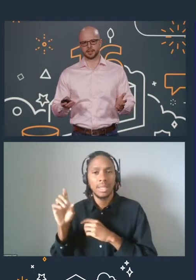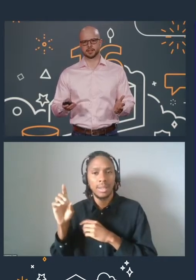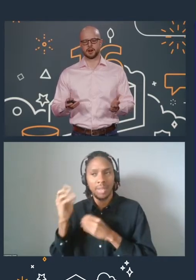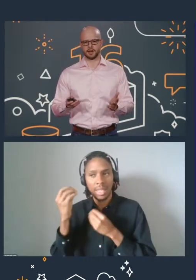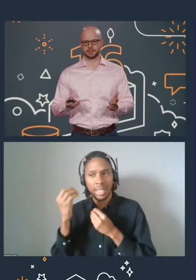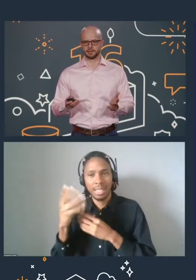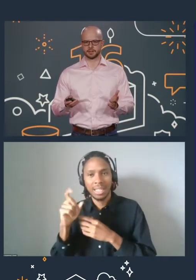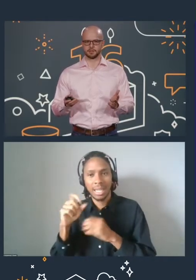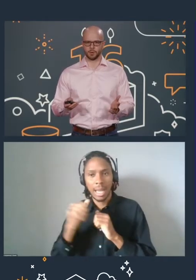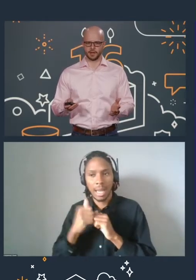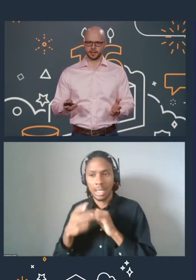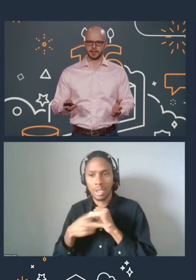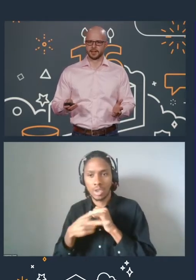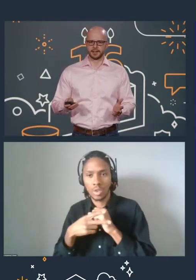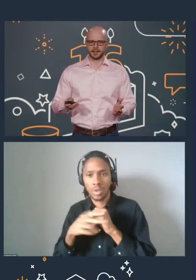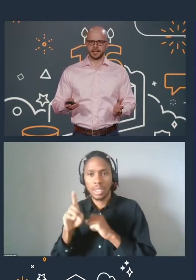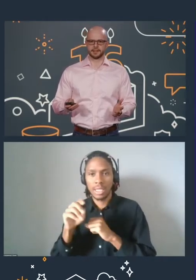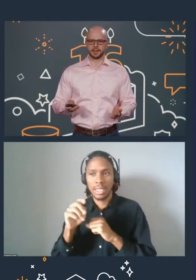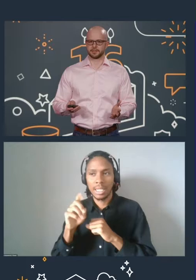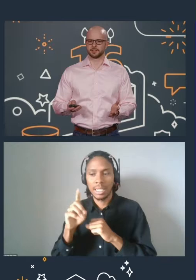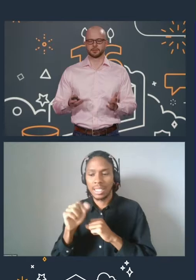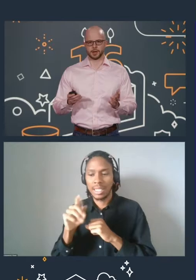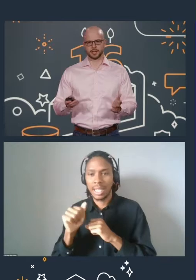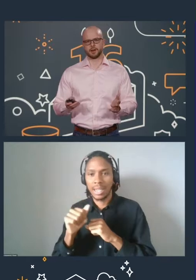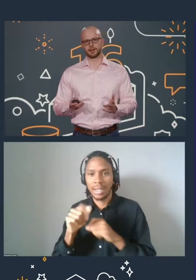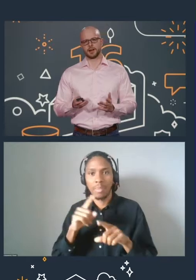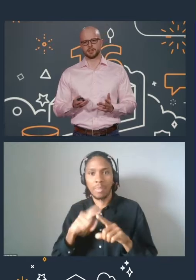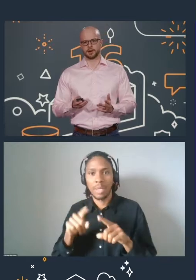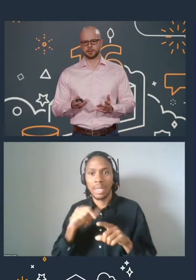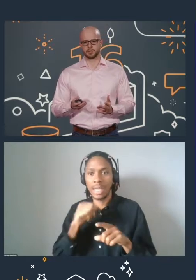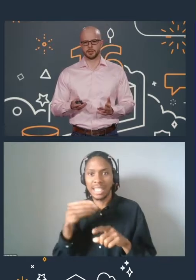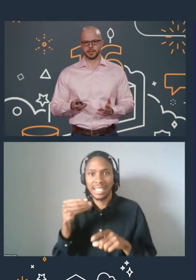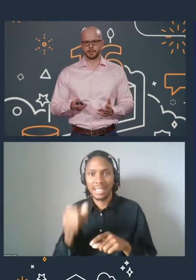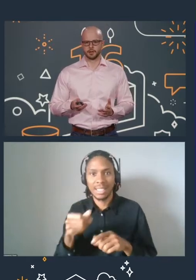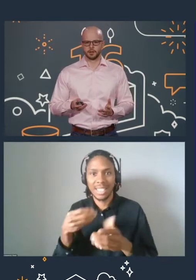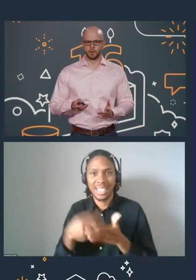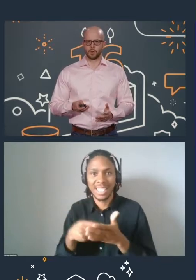in a cost-effective way. And that's a great archiving opportunity.